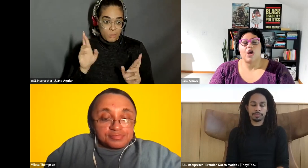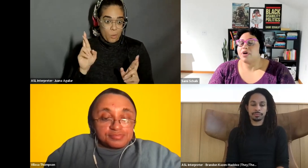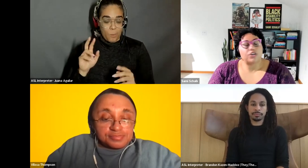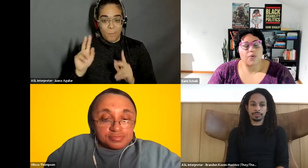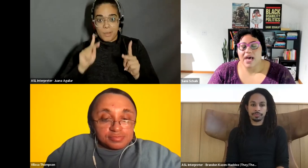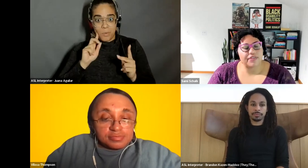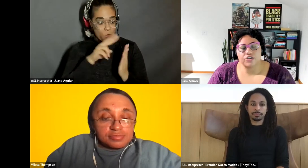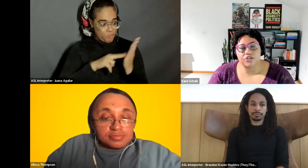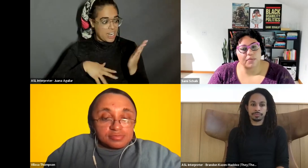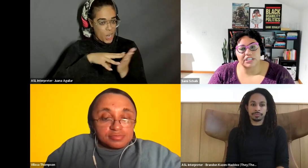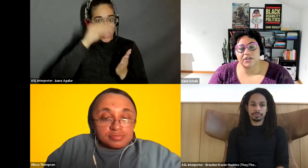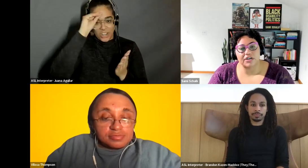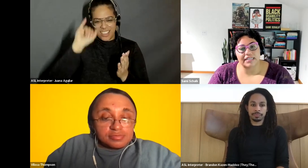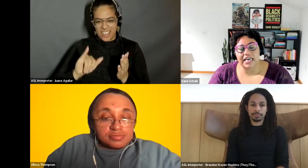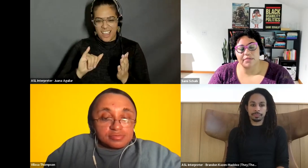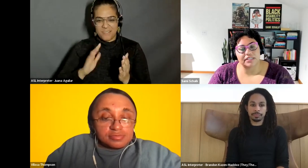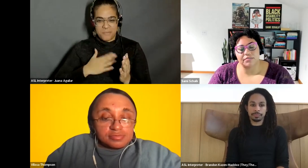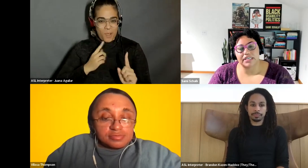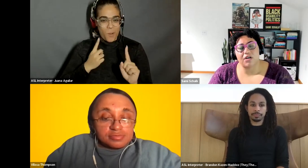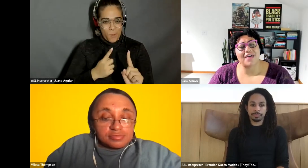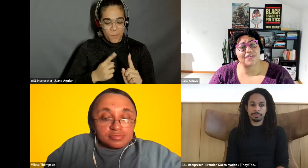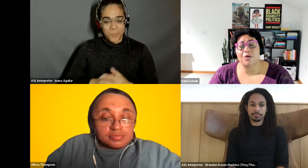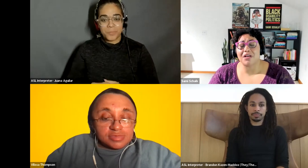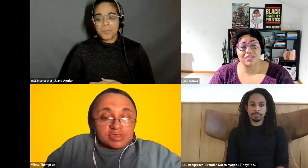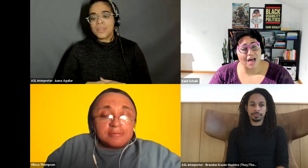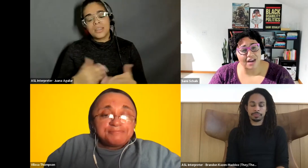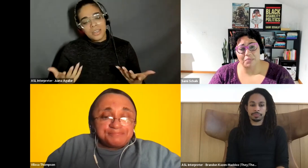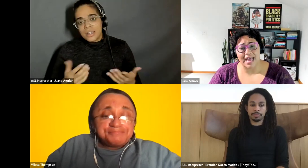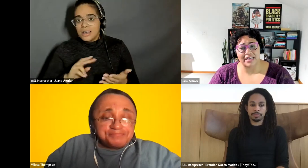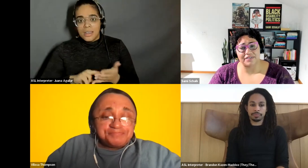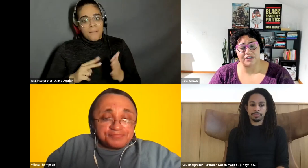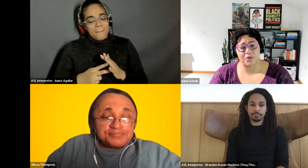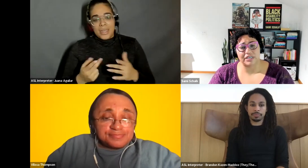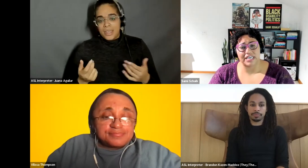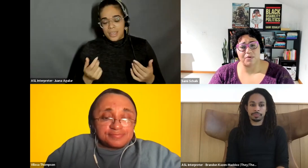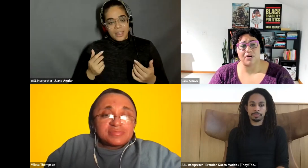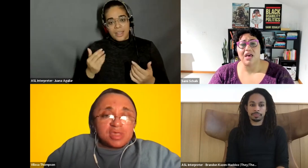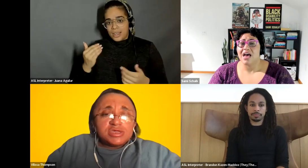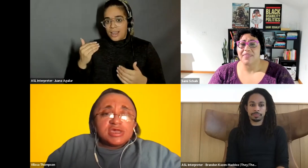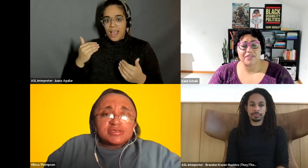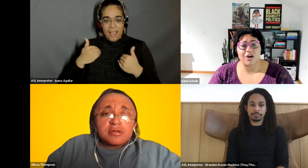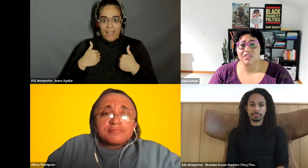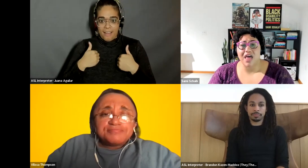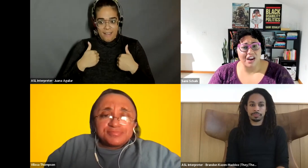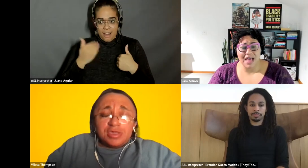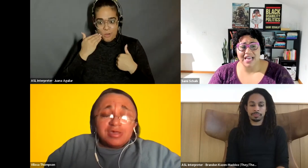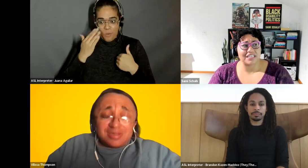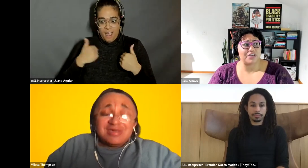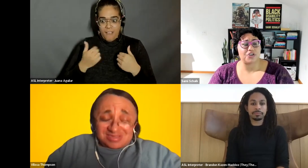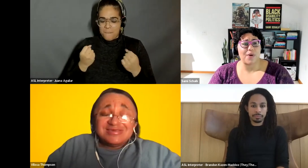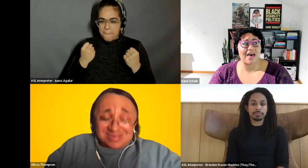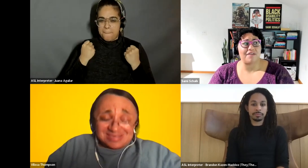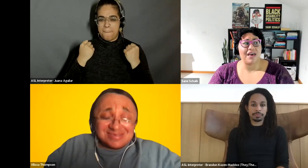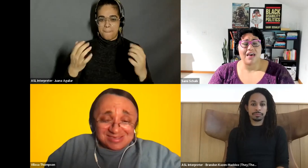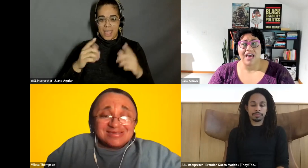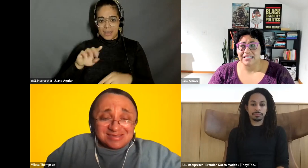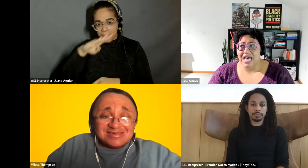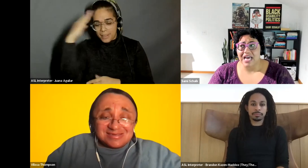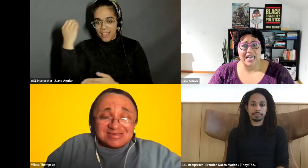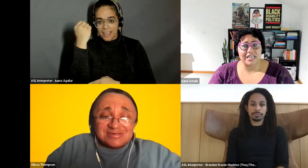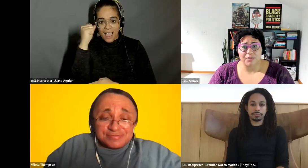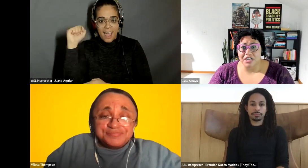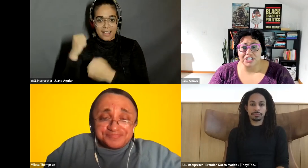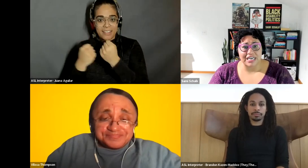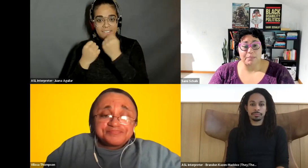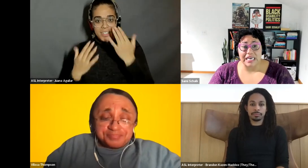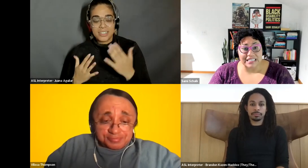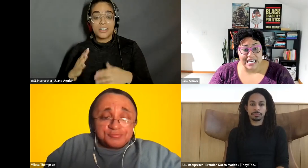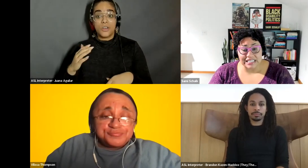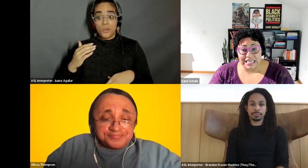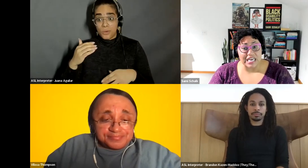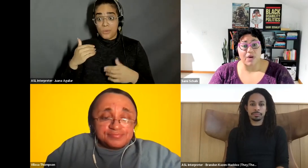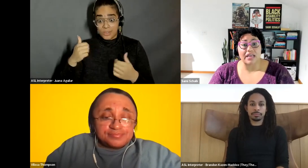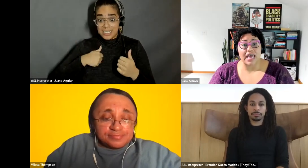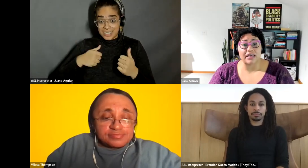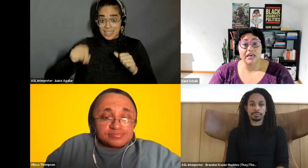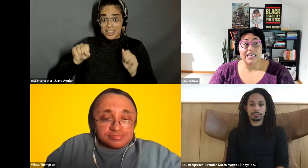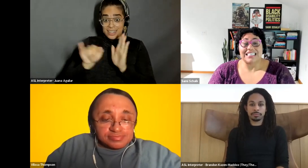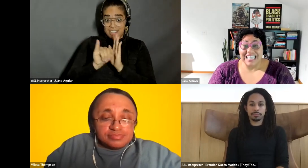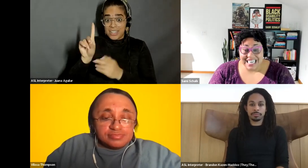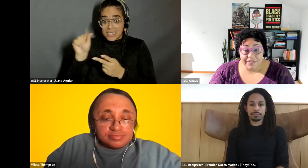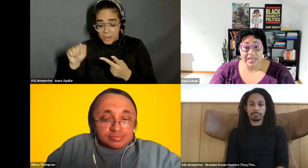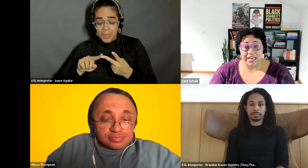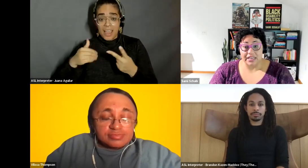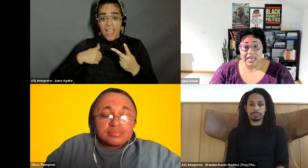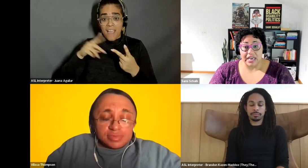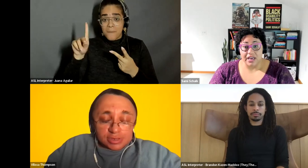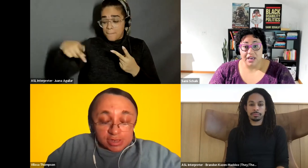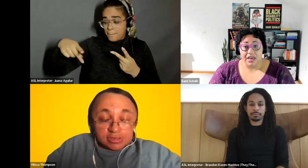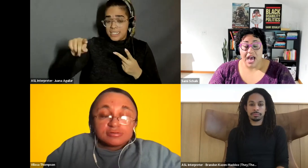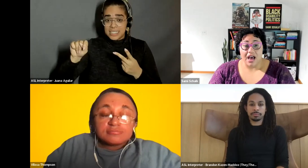Sami Schalk: But also I think there's so much internalized ablism. . Still, I think there are a lot of like activists who are disabled. Oh, yes, there are a lot of activists who have anxiety and depression, and Ptsd right like significantly. Yes.